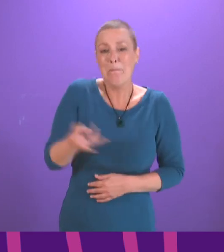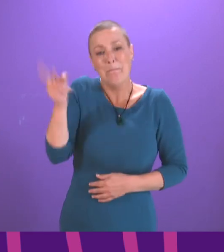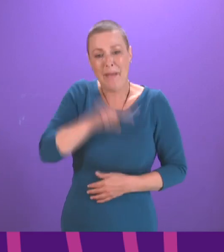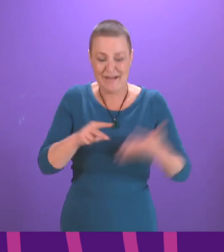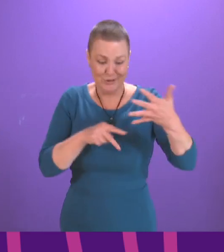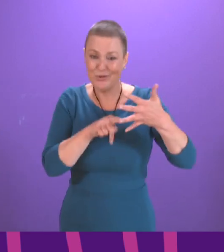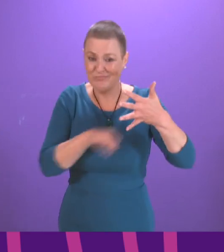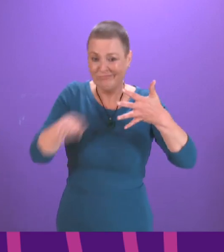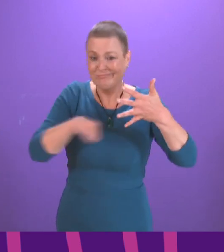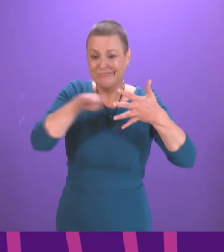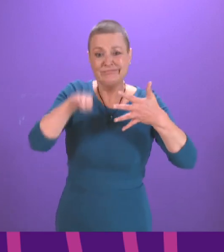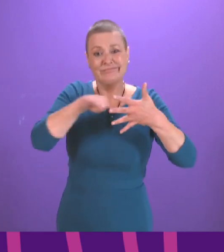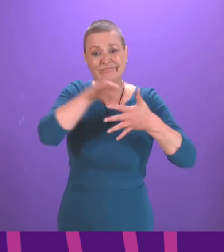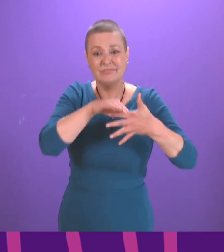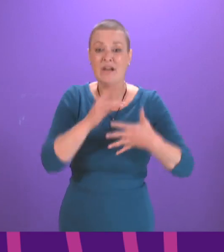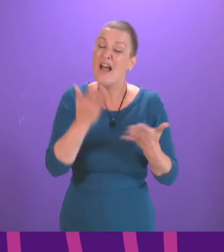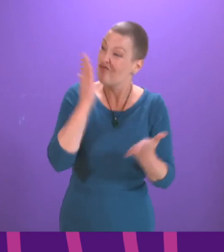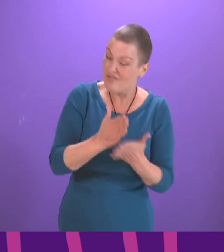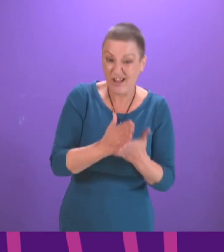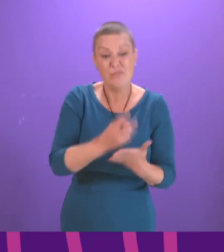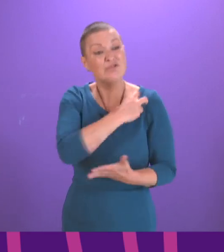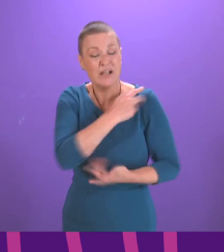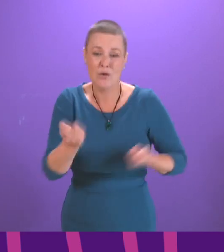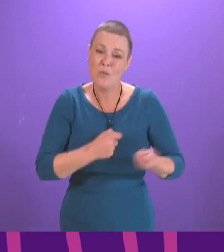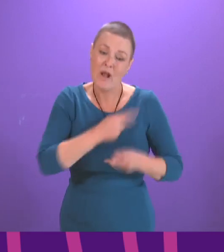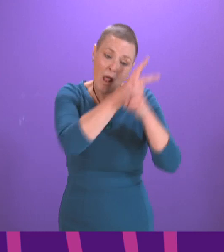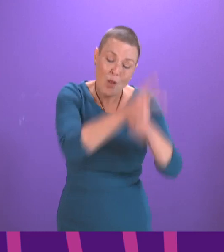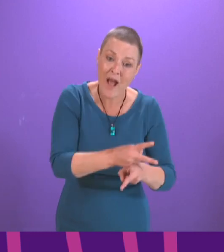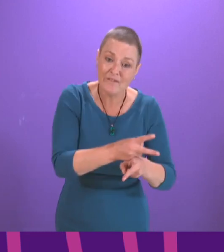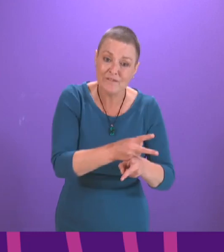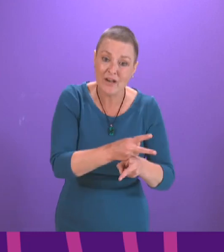lower levels of restrictions. Above all, we can protect each other, protect our national